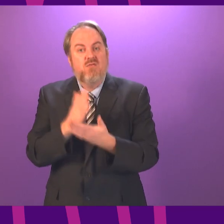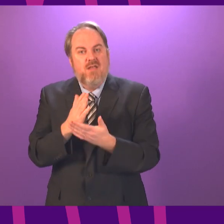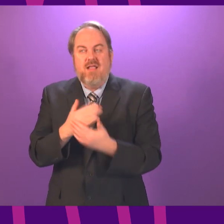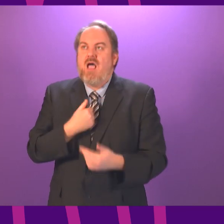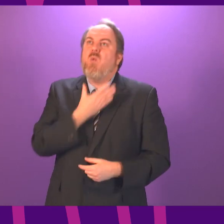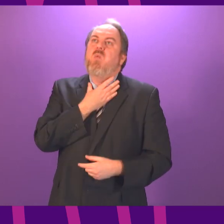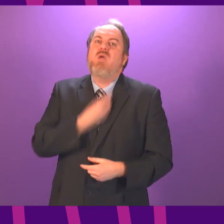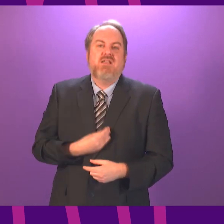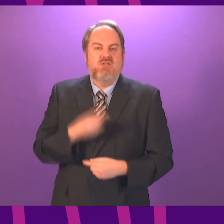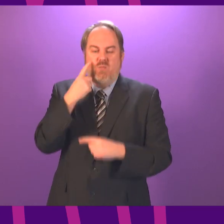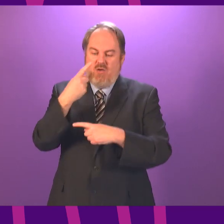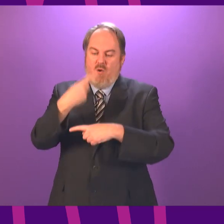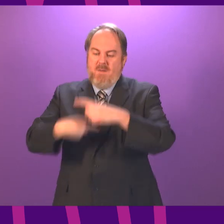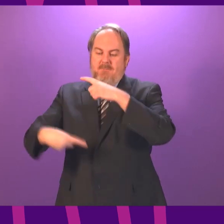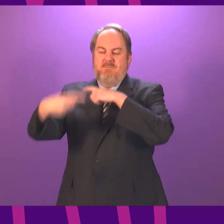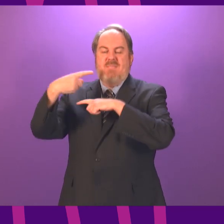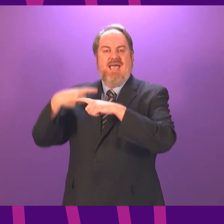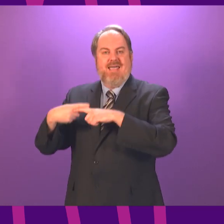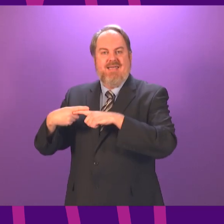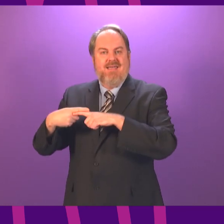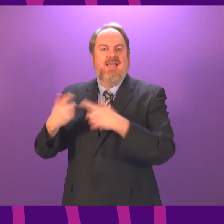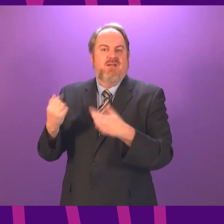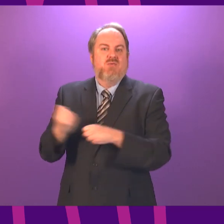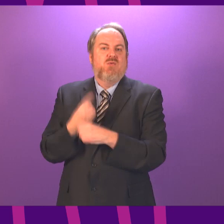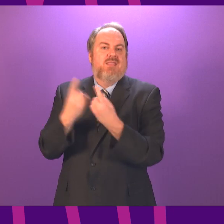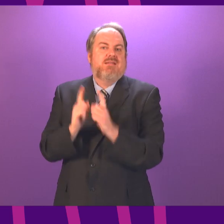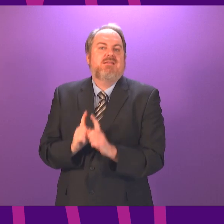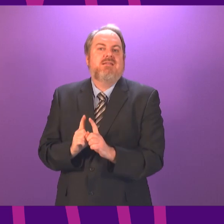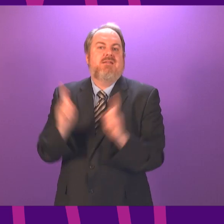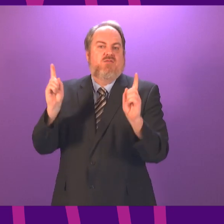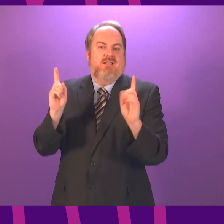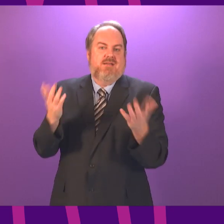could have that time again. However, we have made sure that, in relation to the guidance,